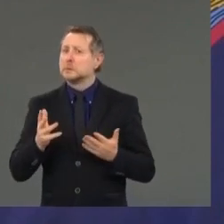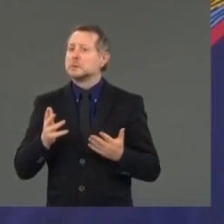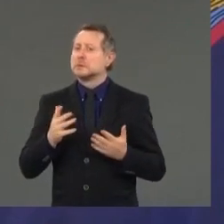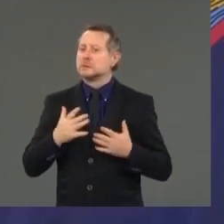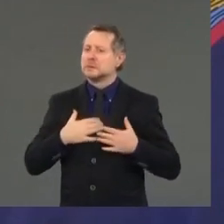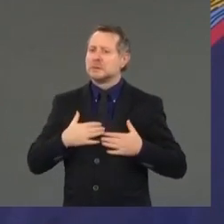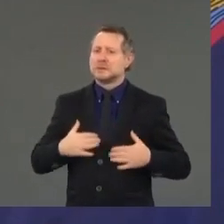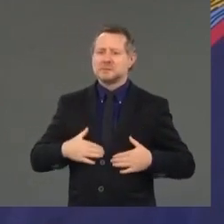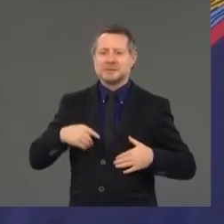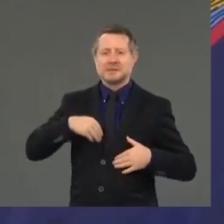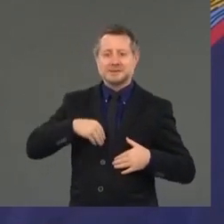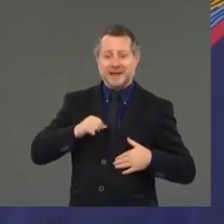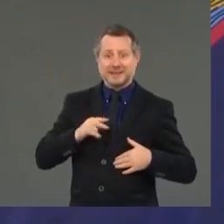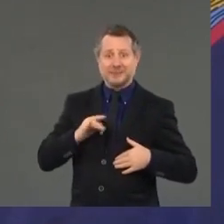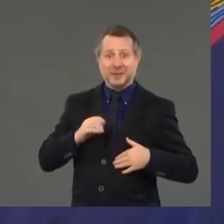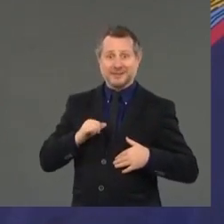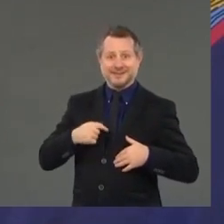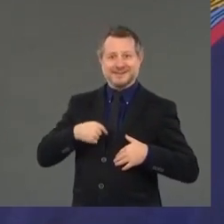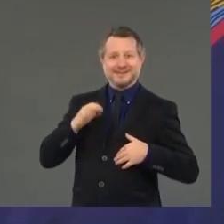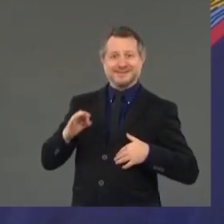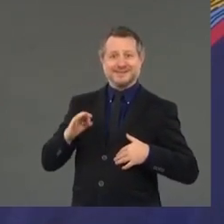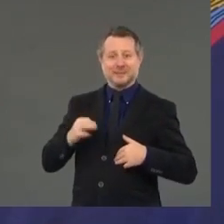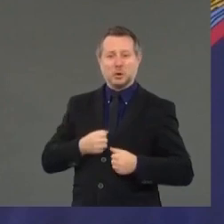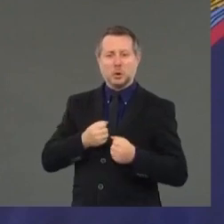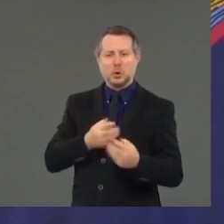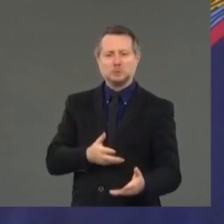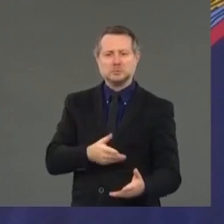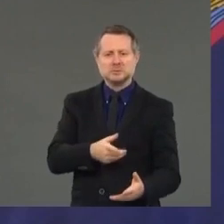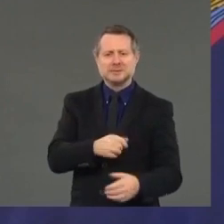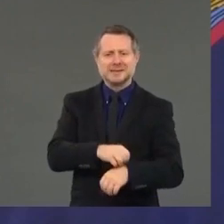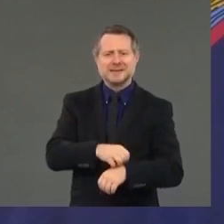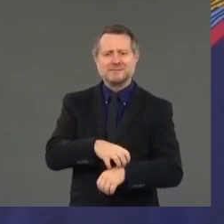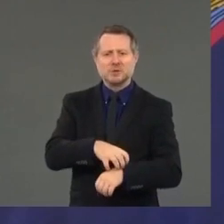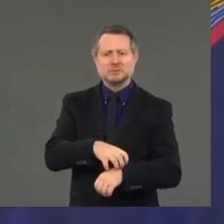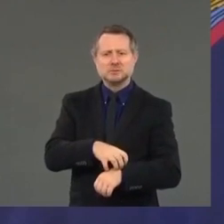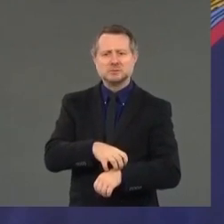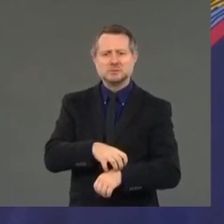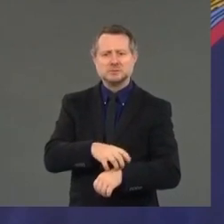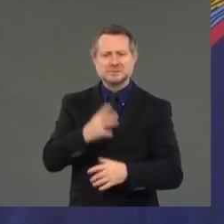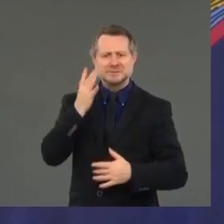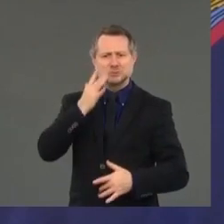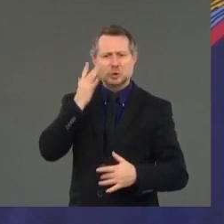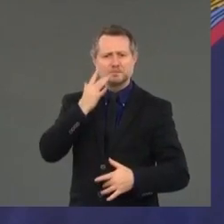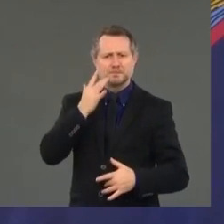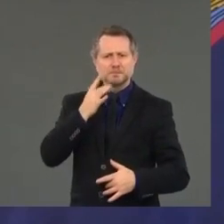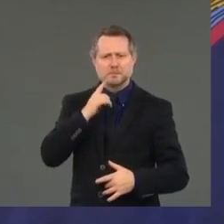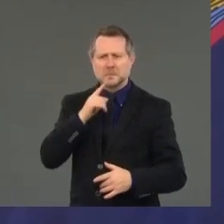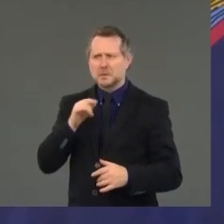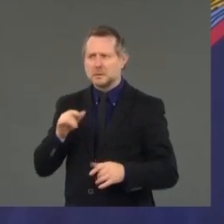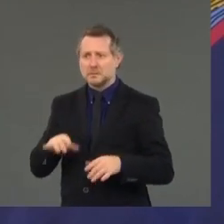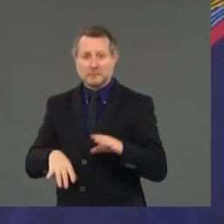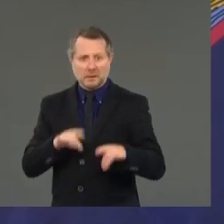WEEKS OR THREE WEEKS OR A MONTH WITH THESE ANTIBODIES YOU MAY BE